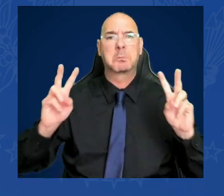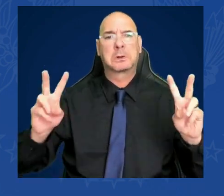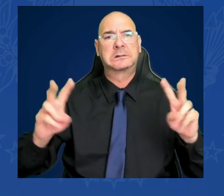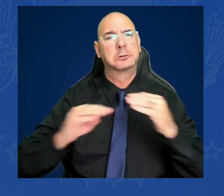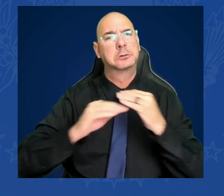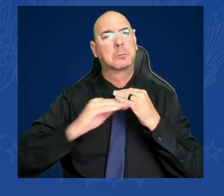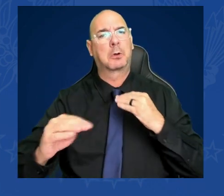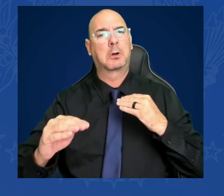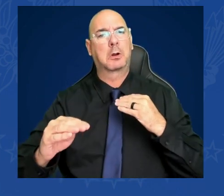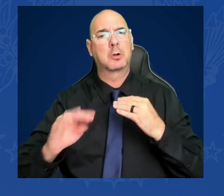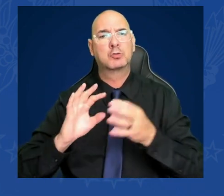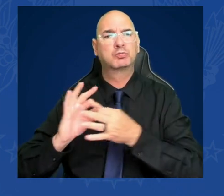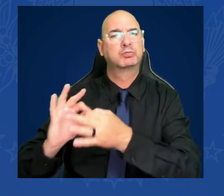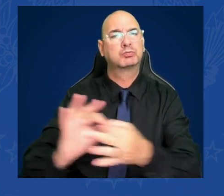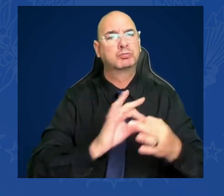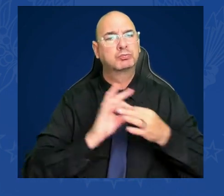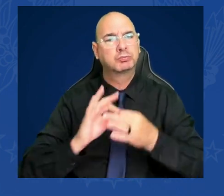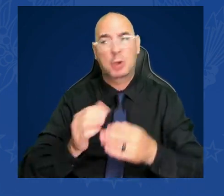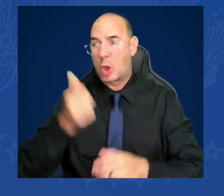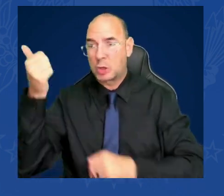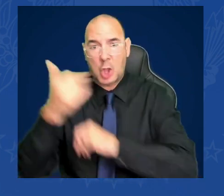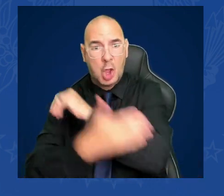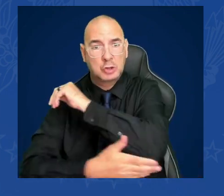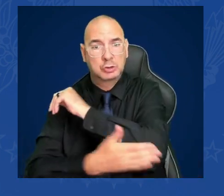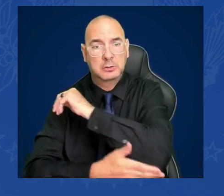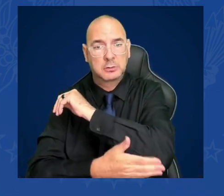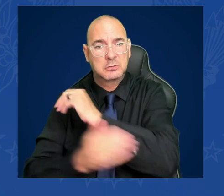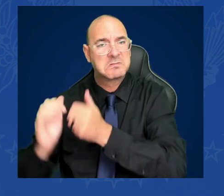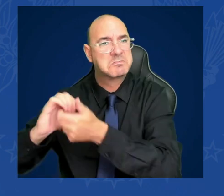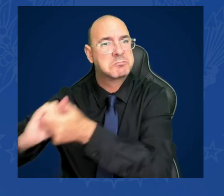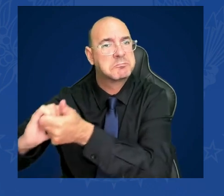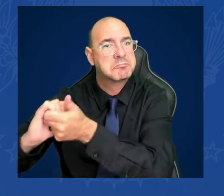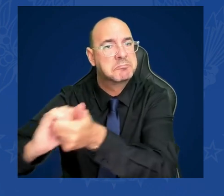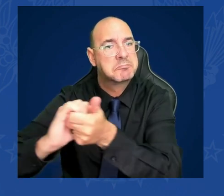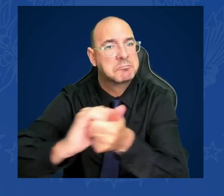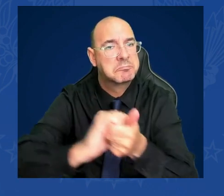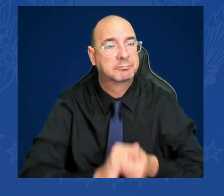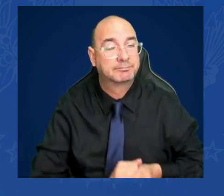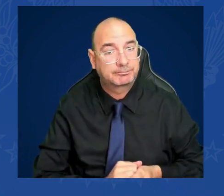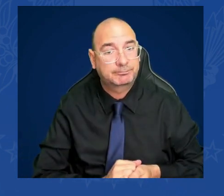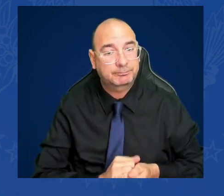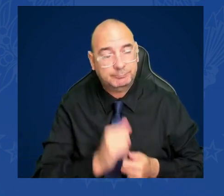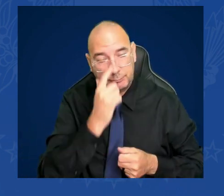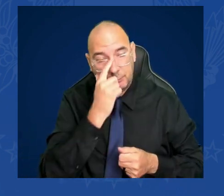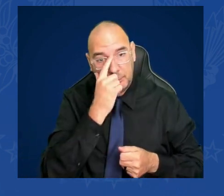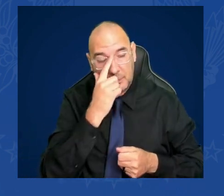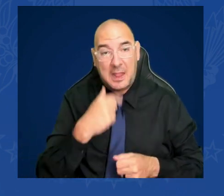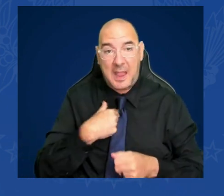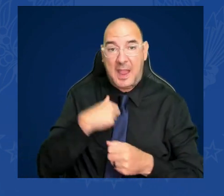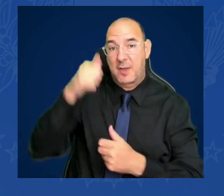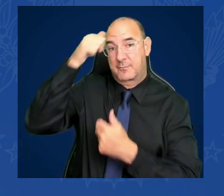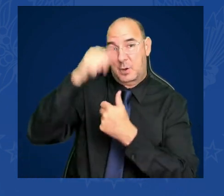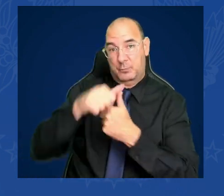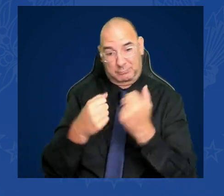We must remember, upholding a system of laws, institutions, and common understandings --